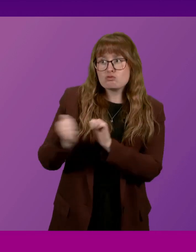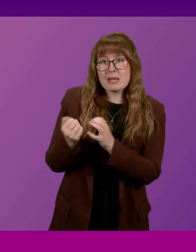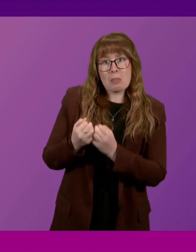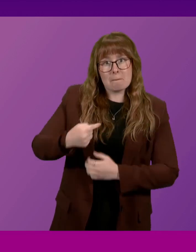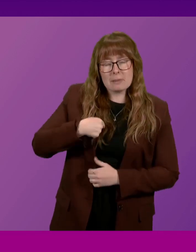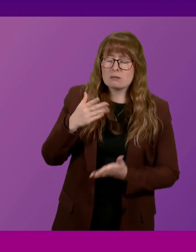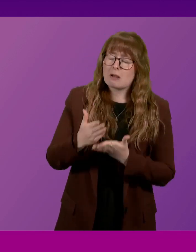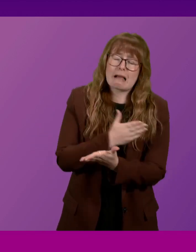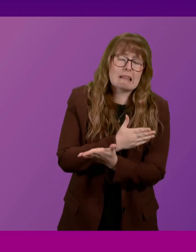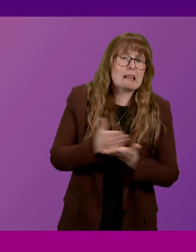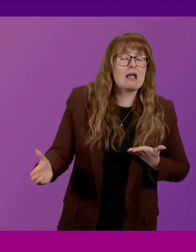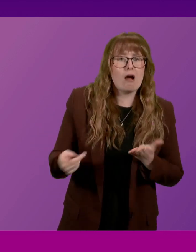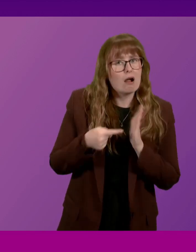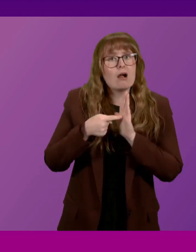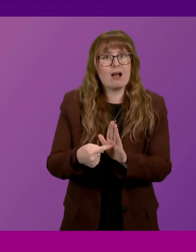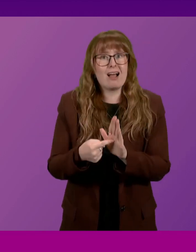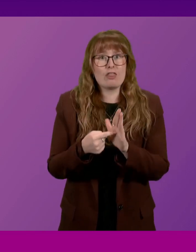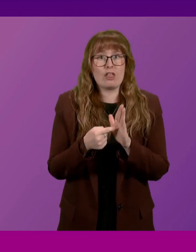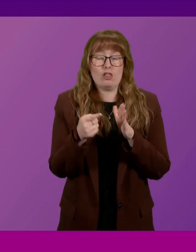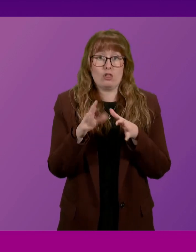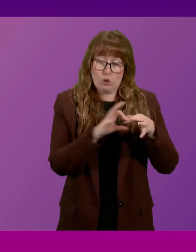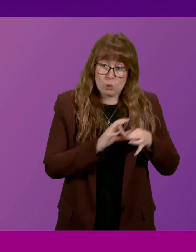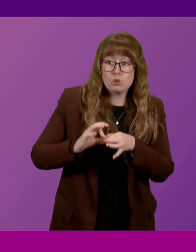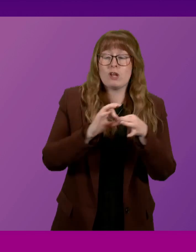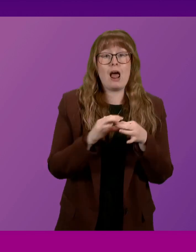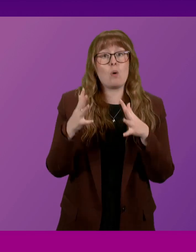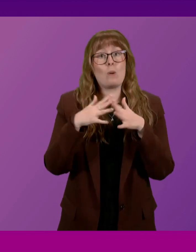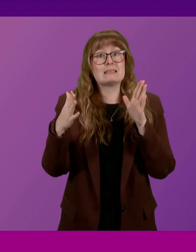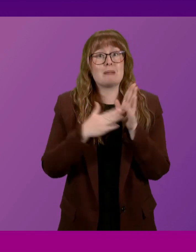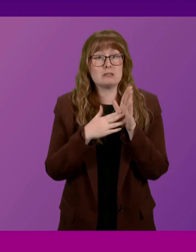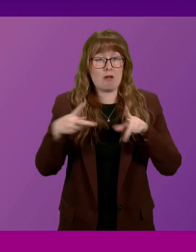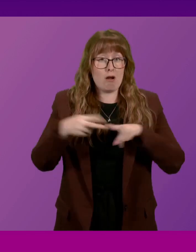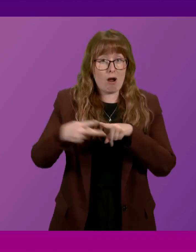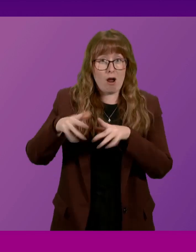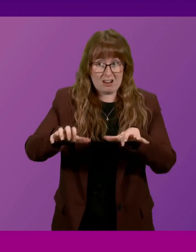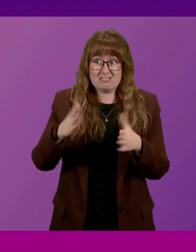indication that the union, and Westminster austerity, which is now embraced by Labour,